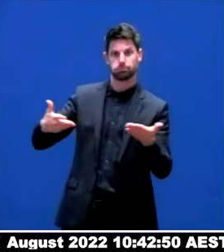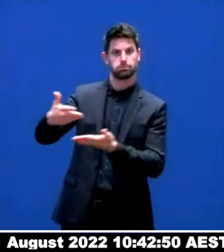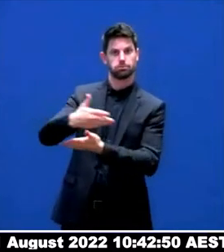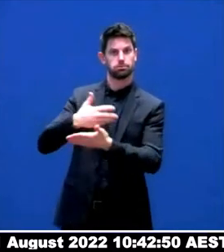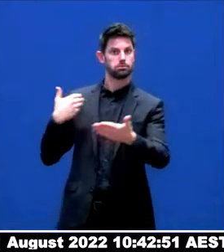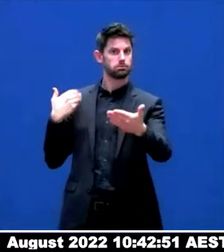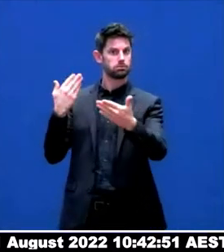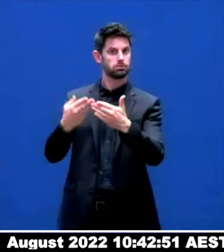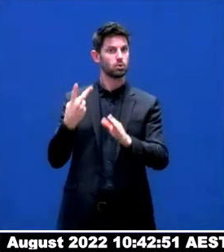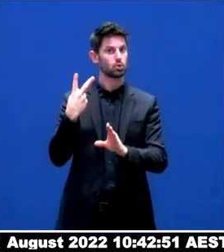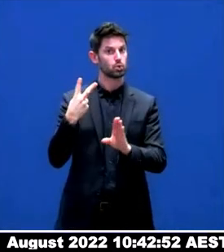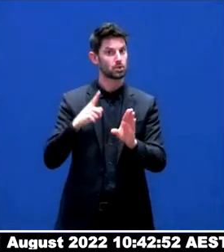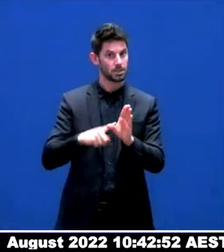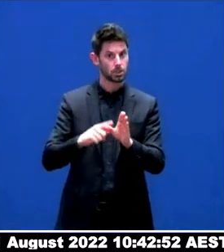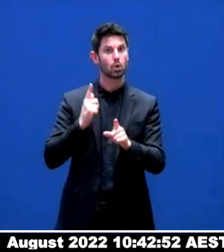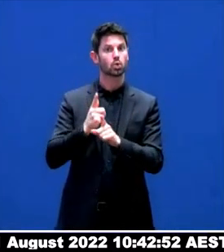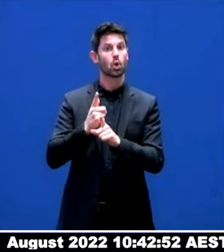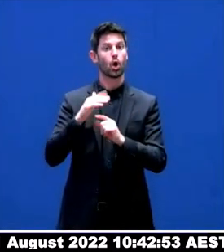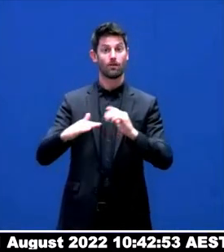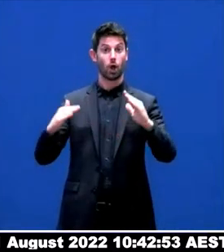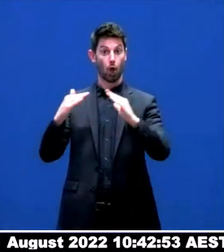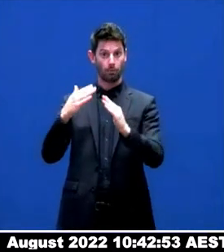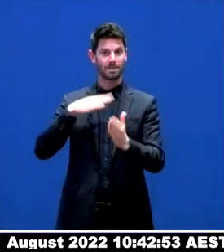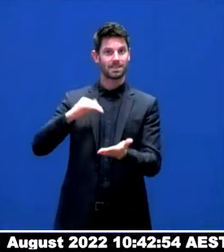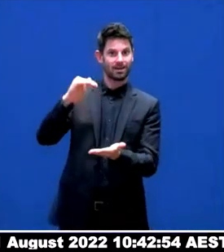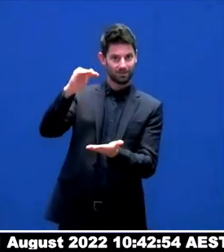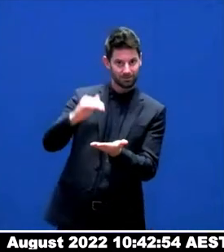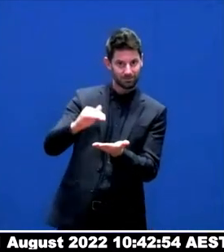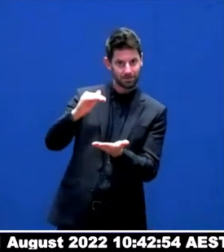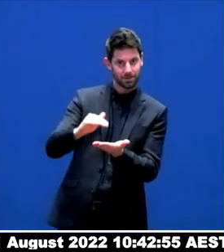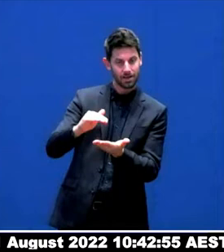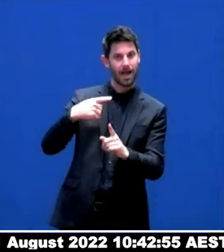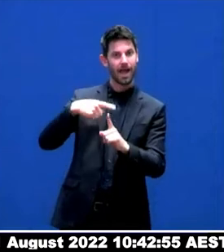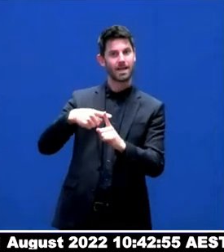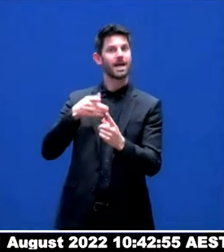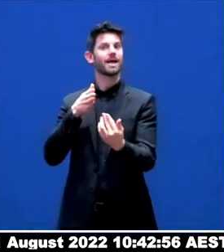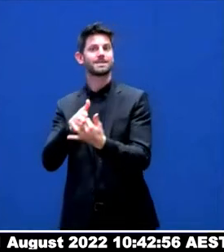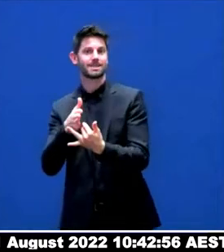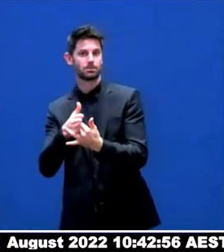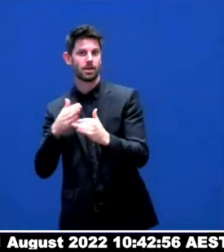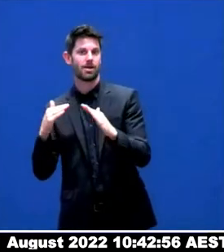around affordable and accessible housing. So, that is where the discussions went.